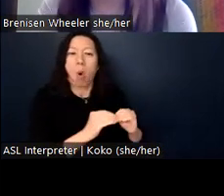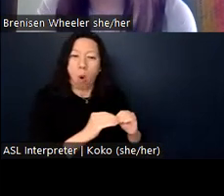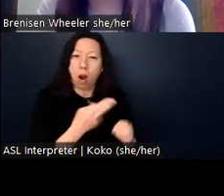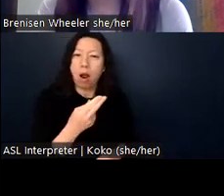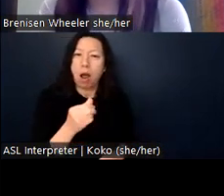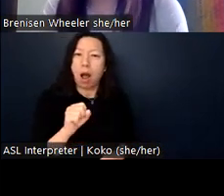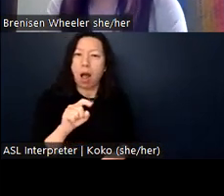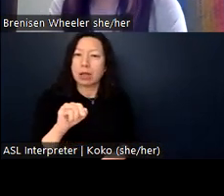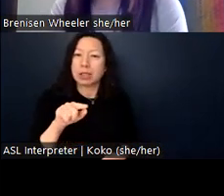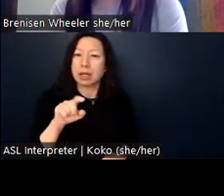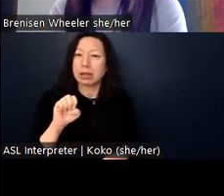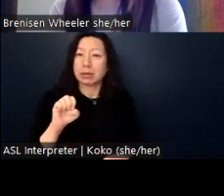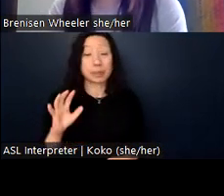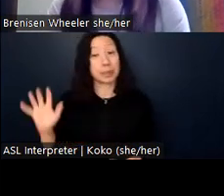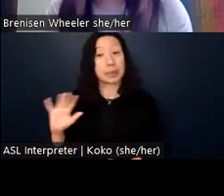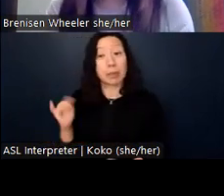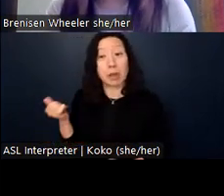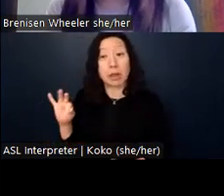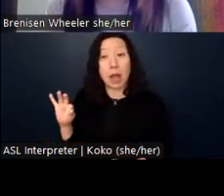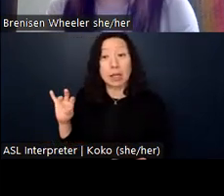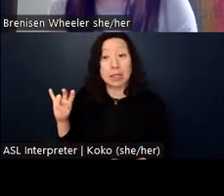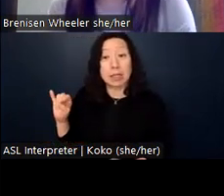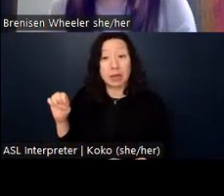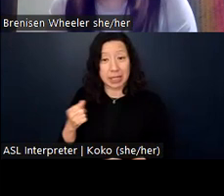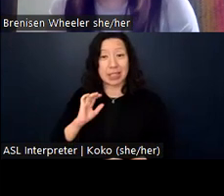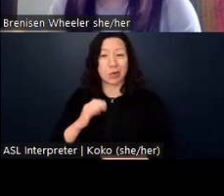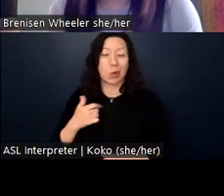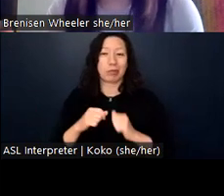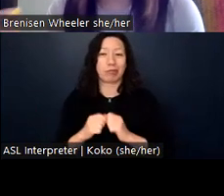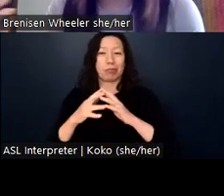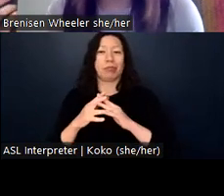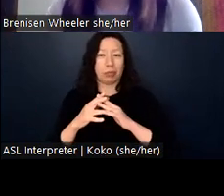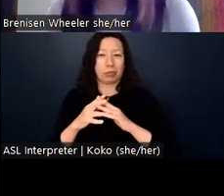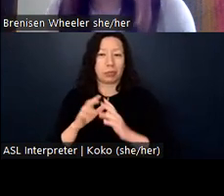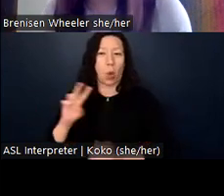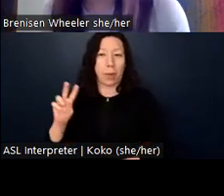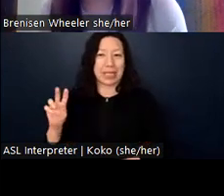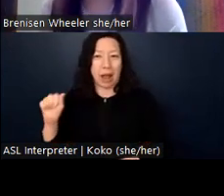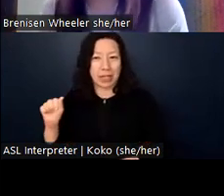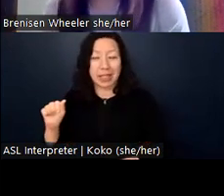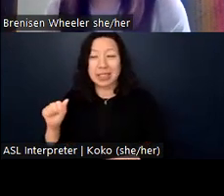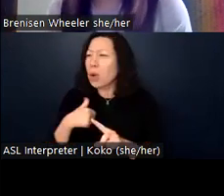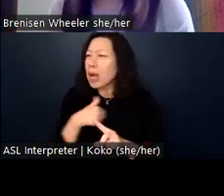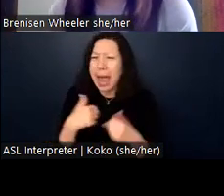was founded and they were very concrete efforts to raise public consciousness and awareness